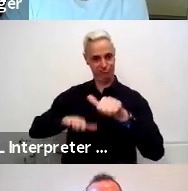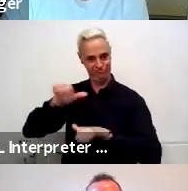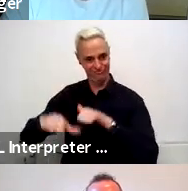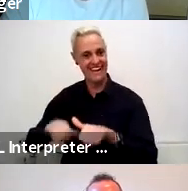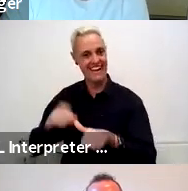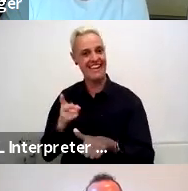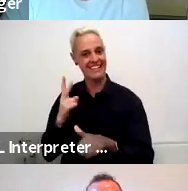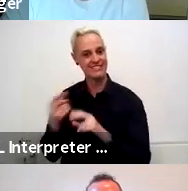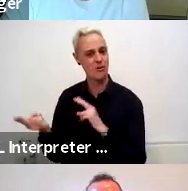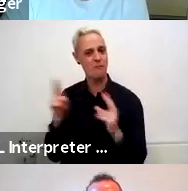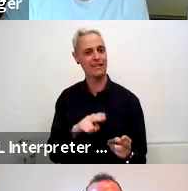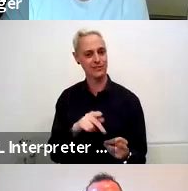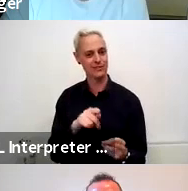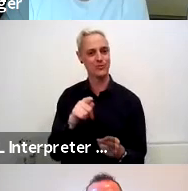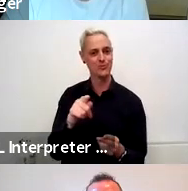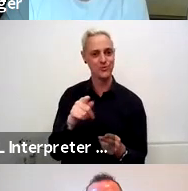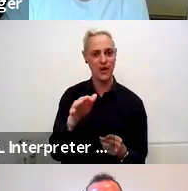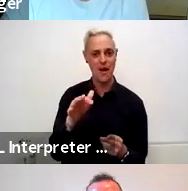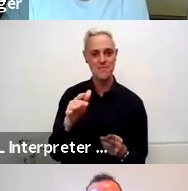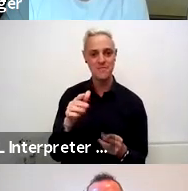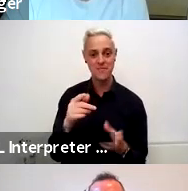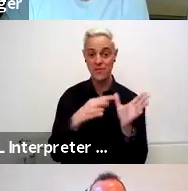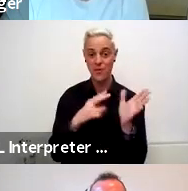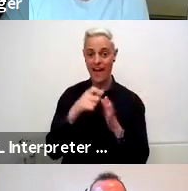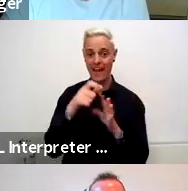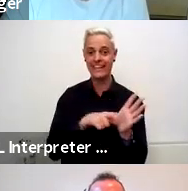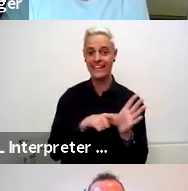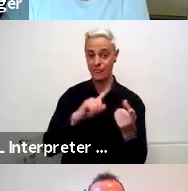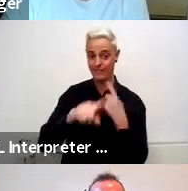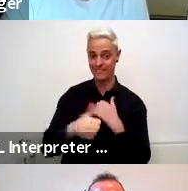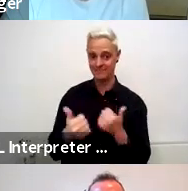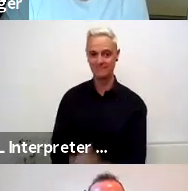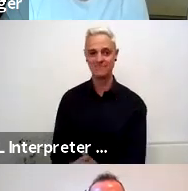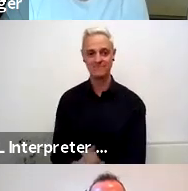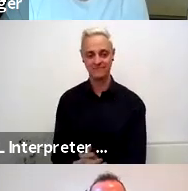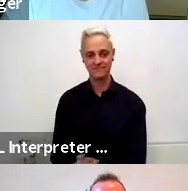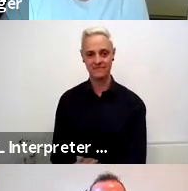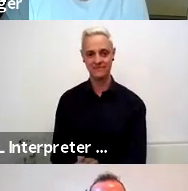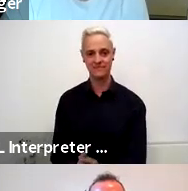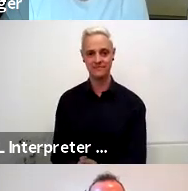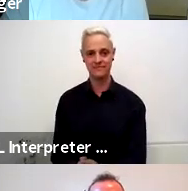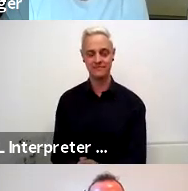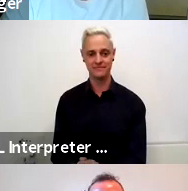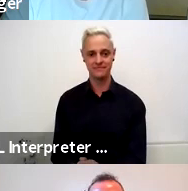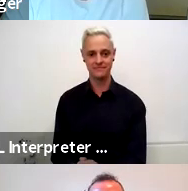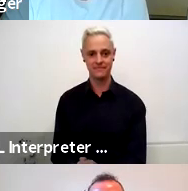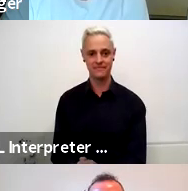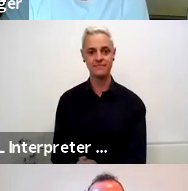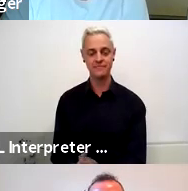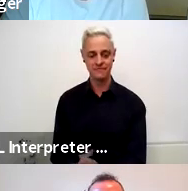It goes to. And Andy Burnham.